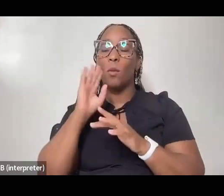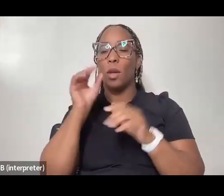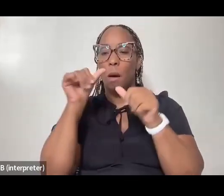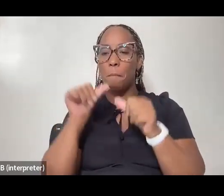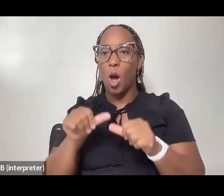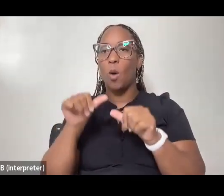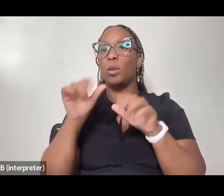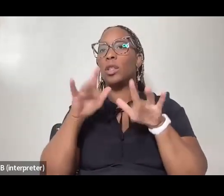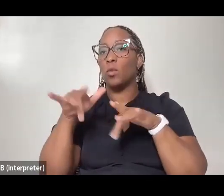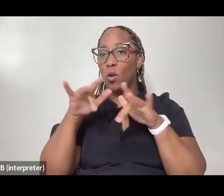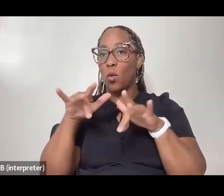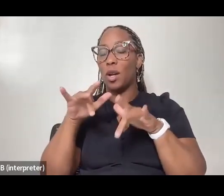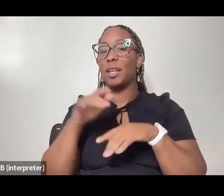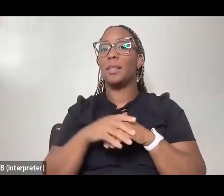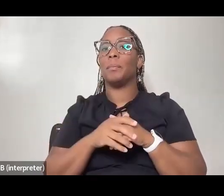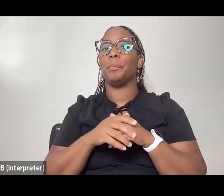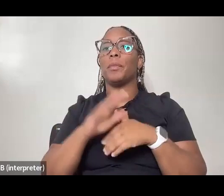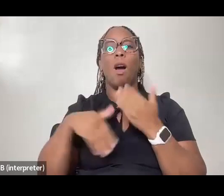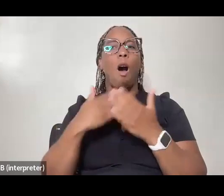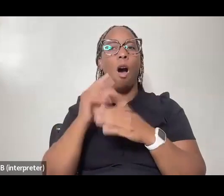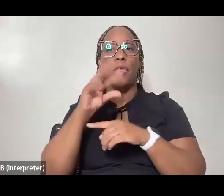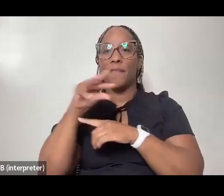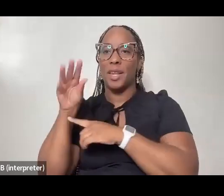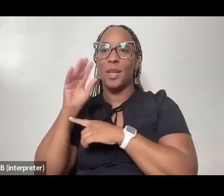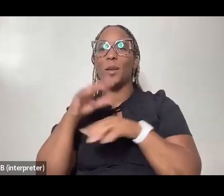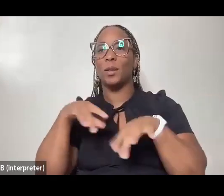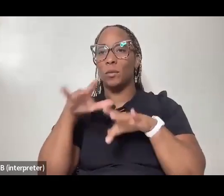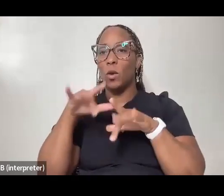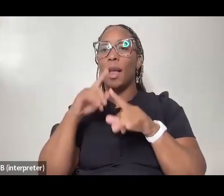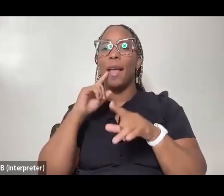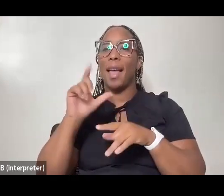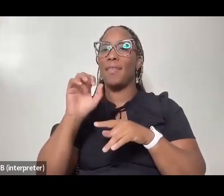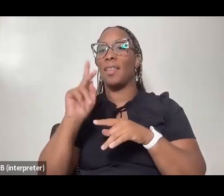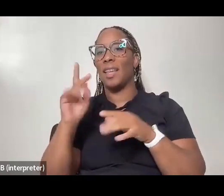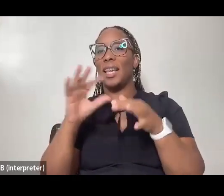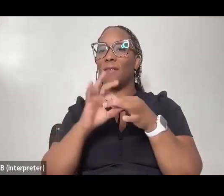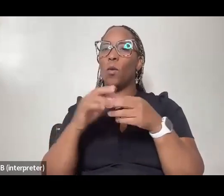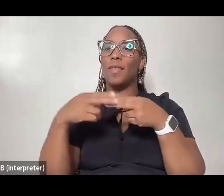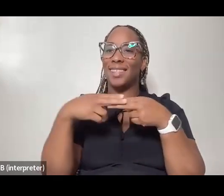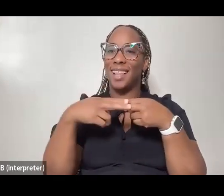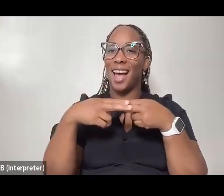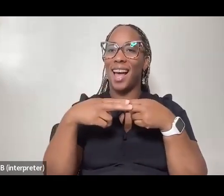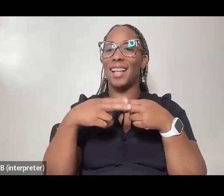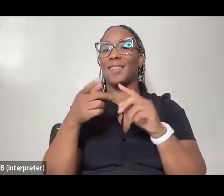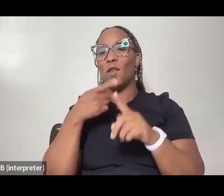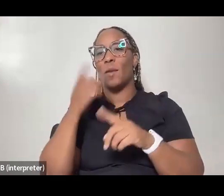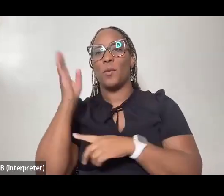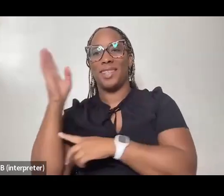recordings of all of the videos and there will be links to the slides and things there as well from the presentations today.